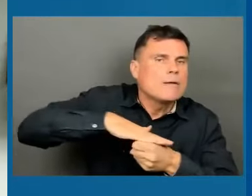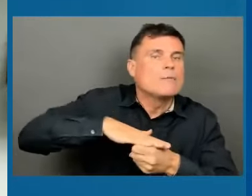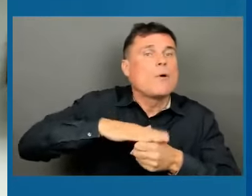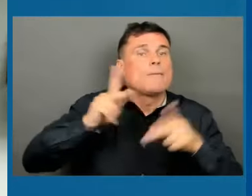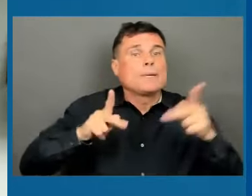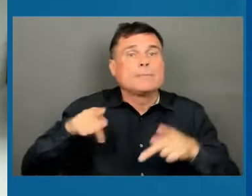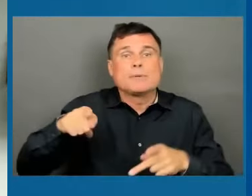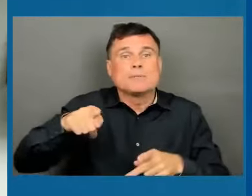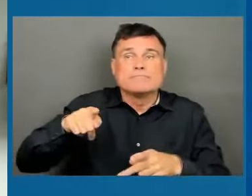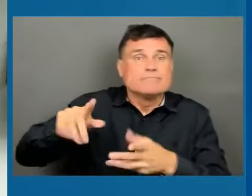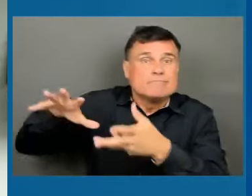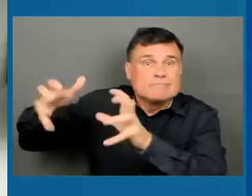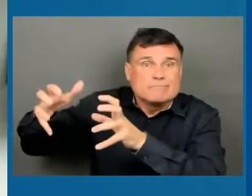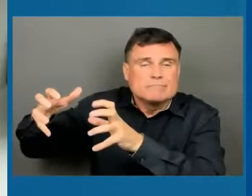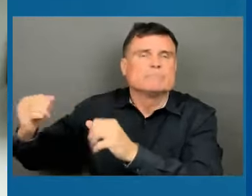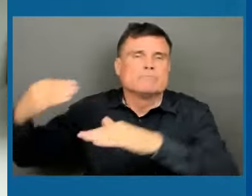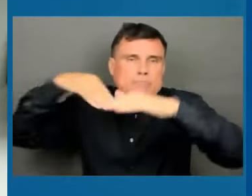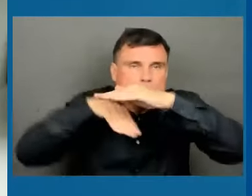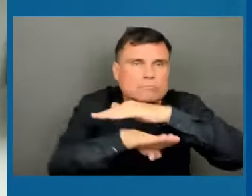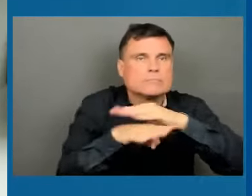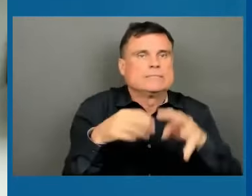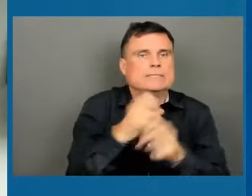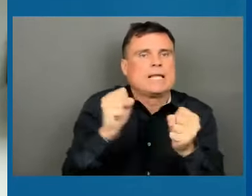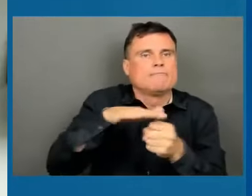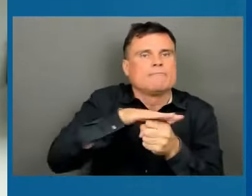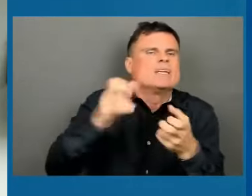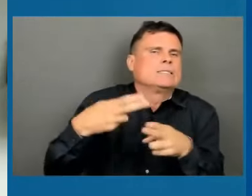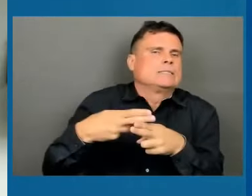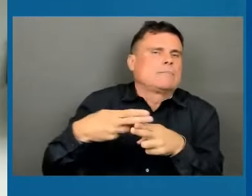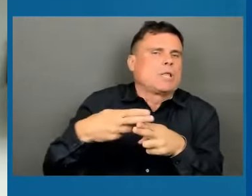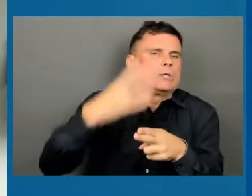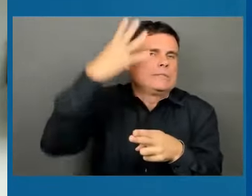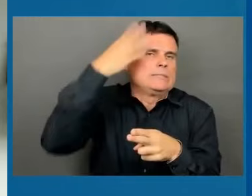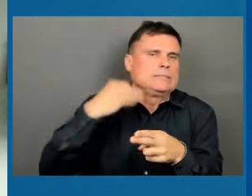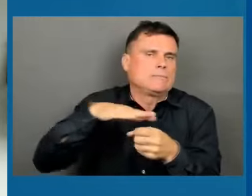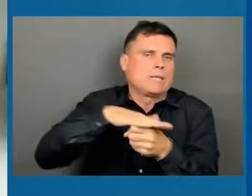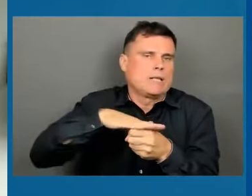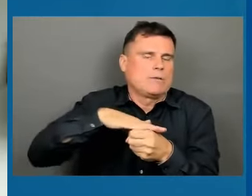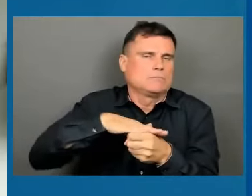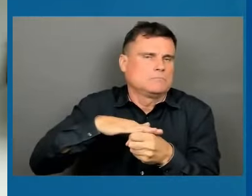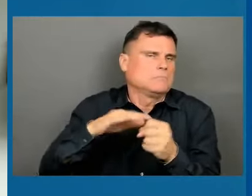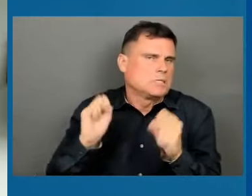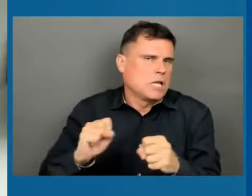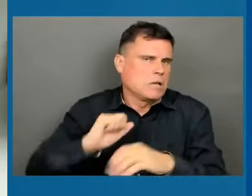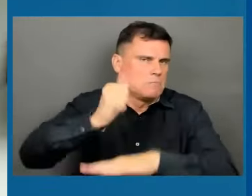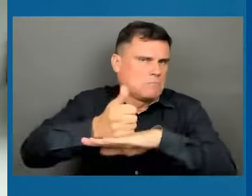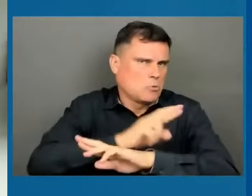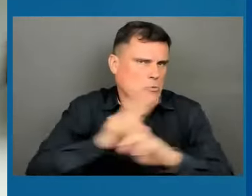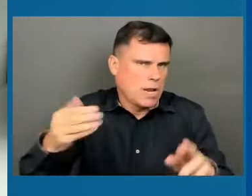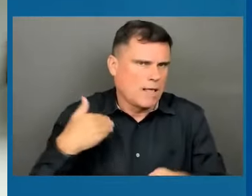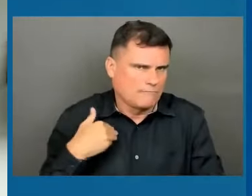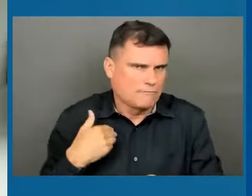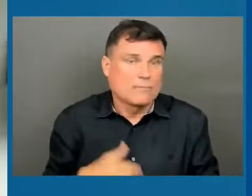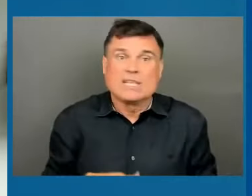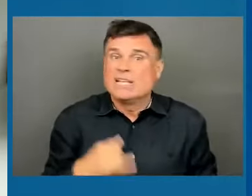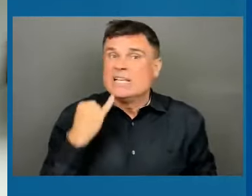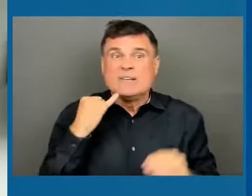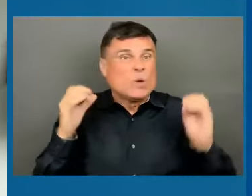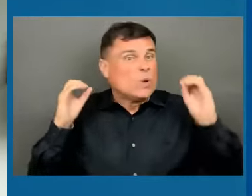locations that are made available for those that don't have friends and family. So that's a key member that I'd